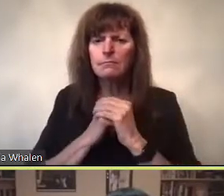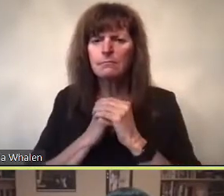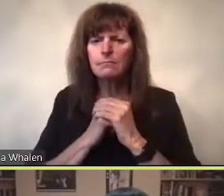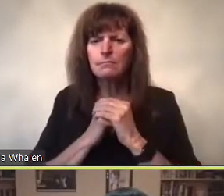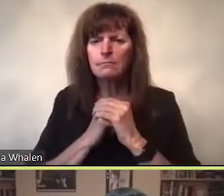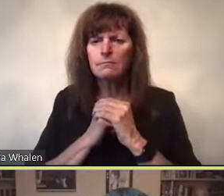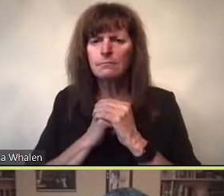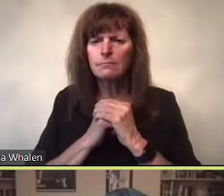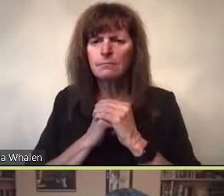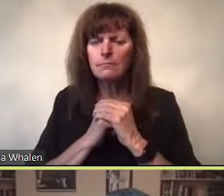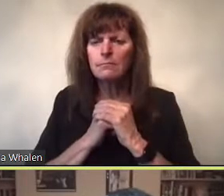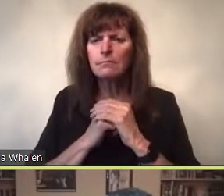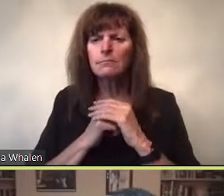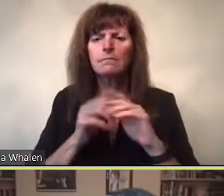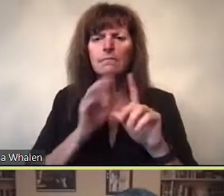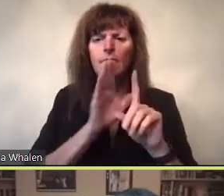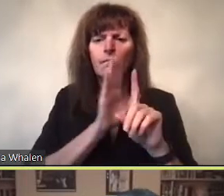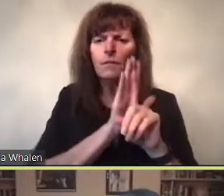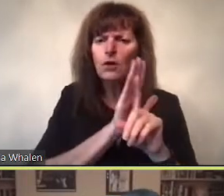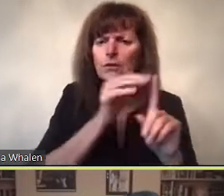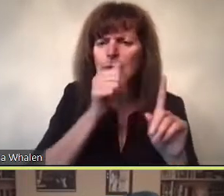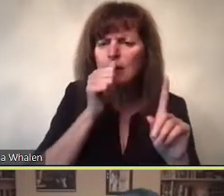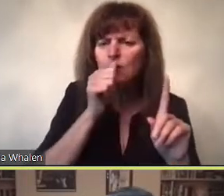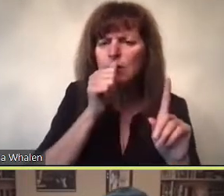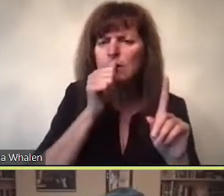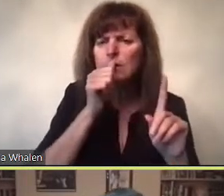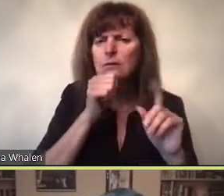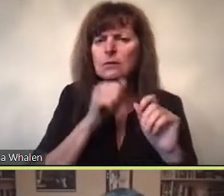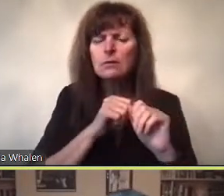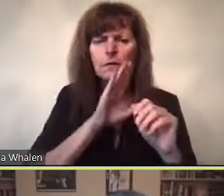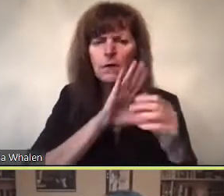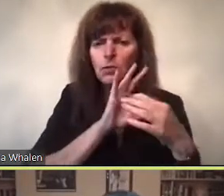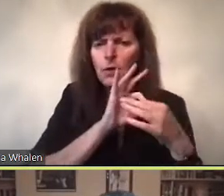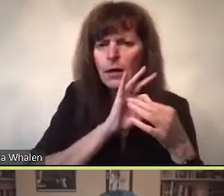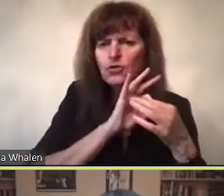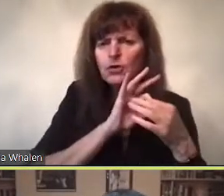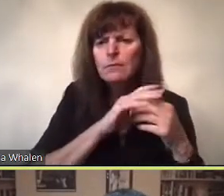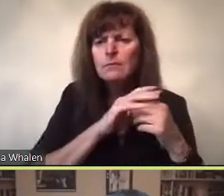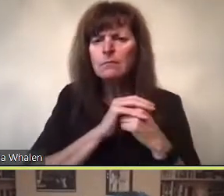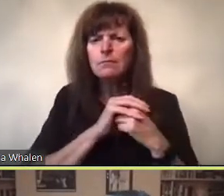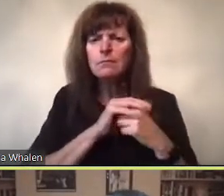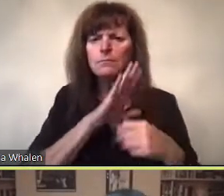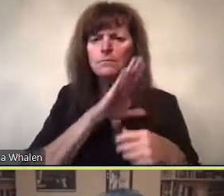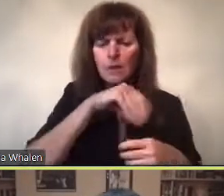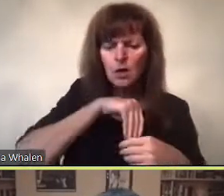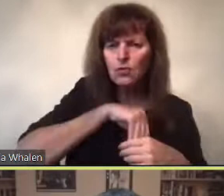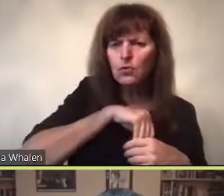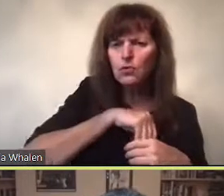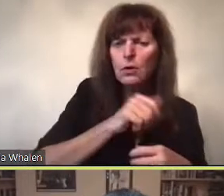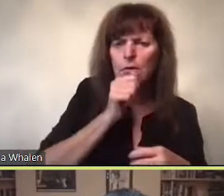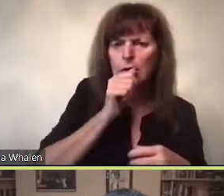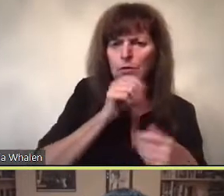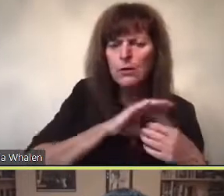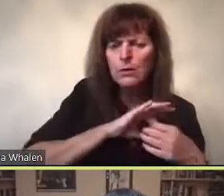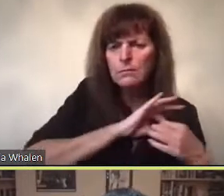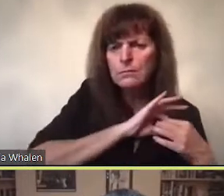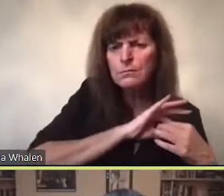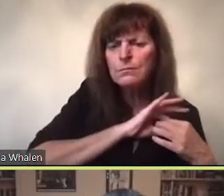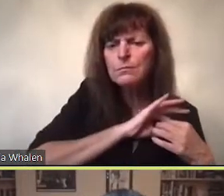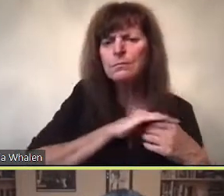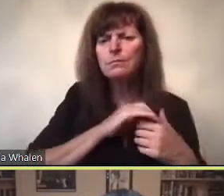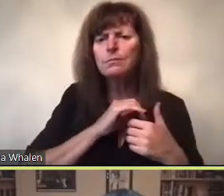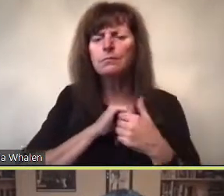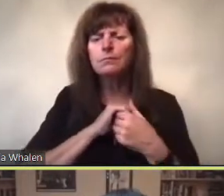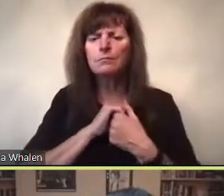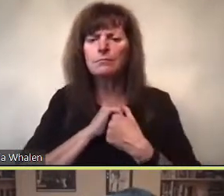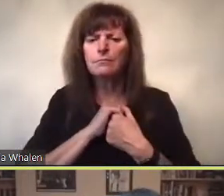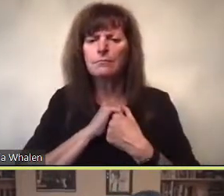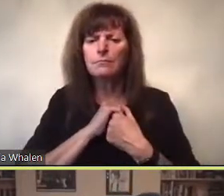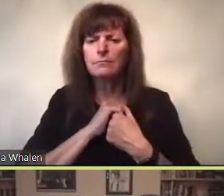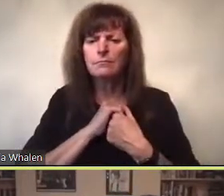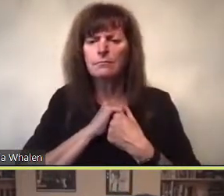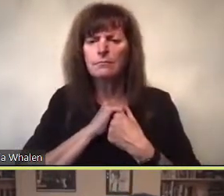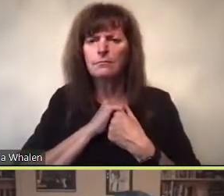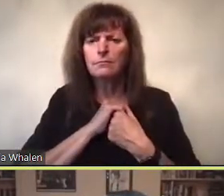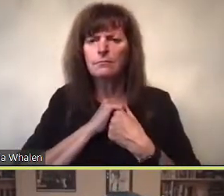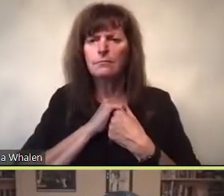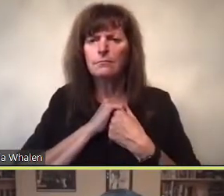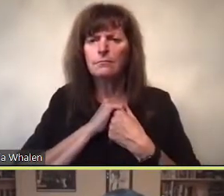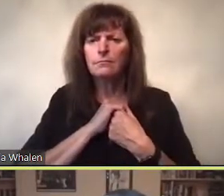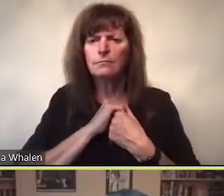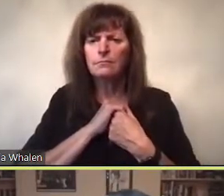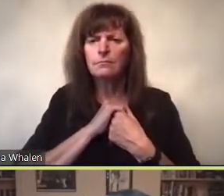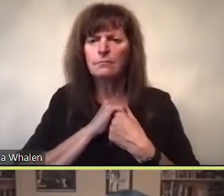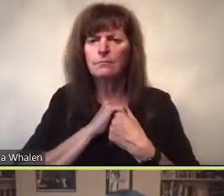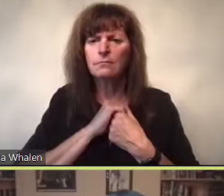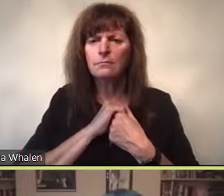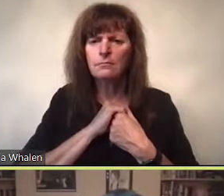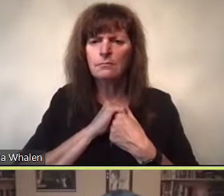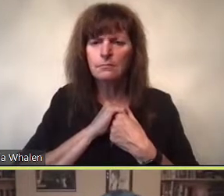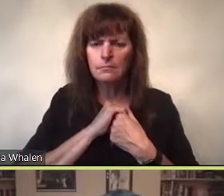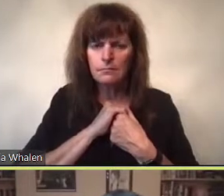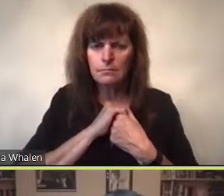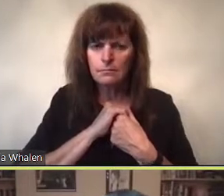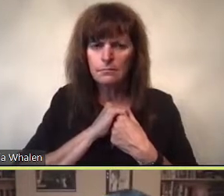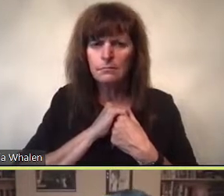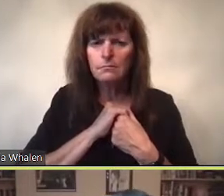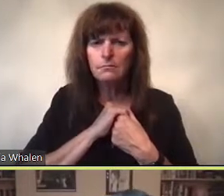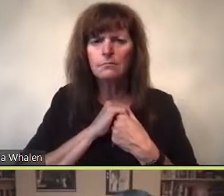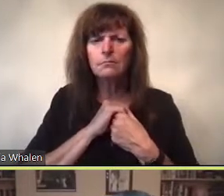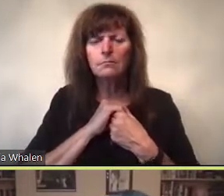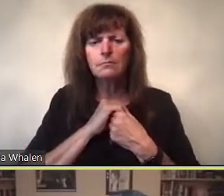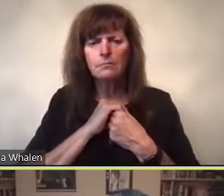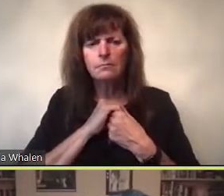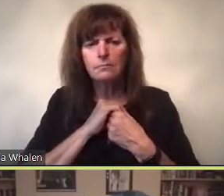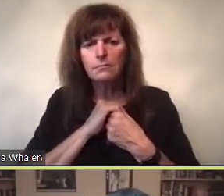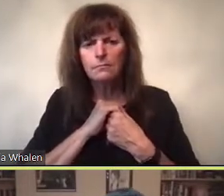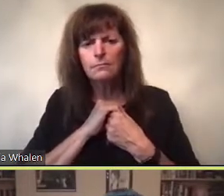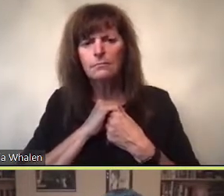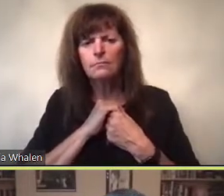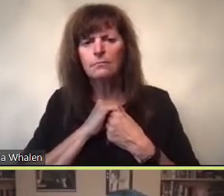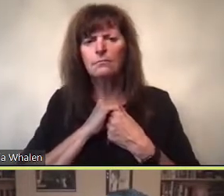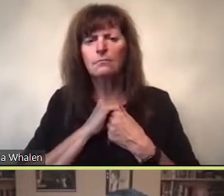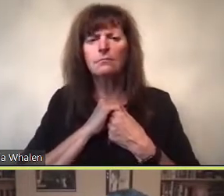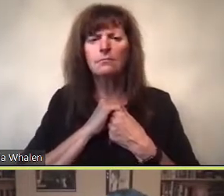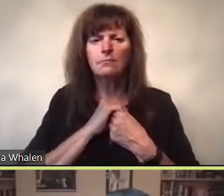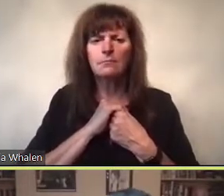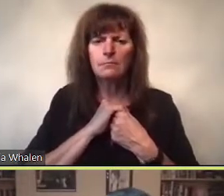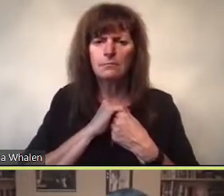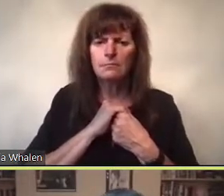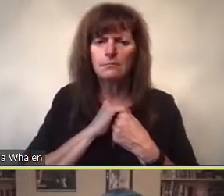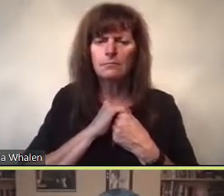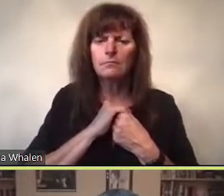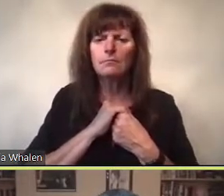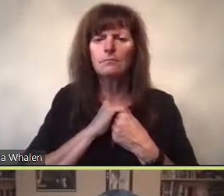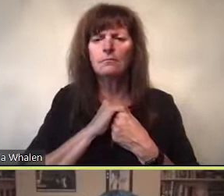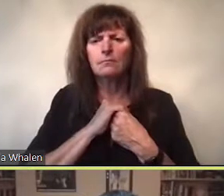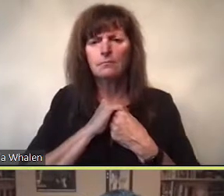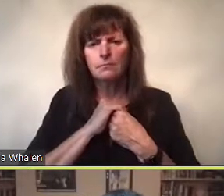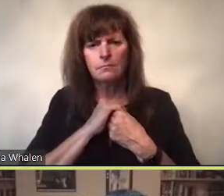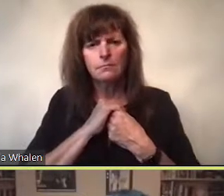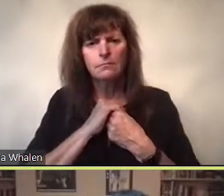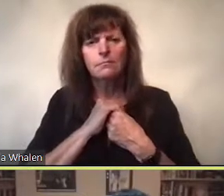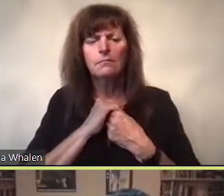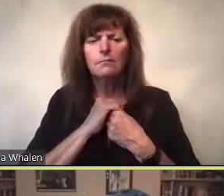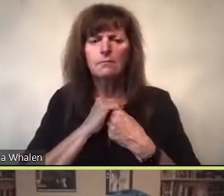eVery upheaval and disaster int he world can vaguely hope to profit thereby.